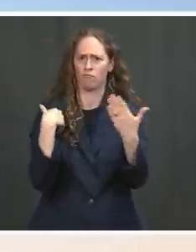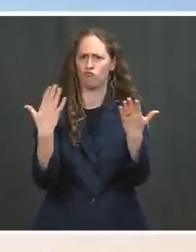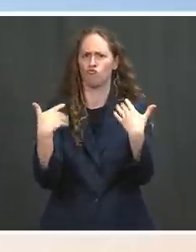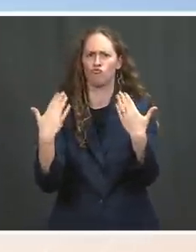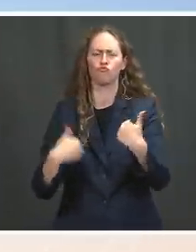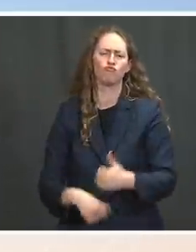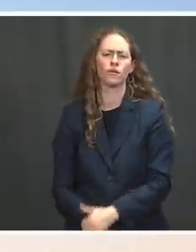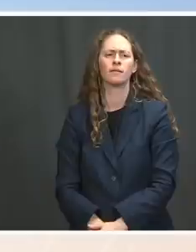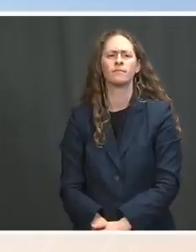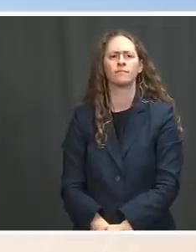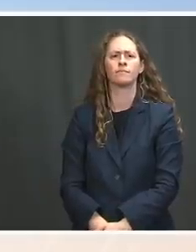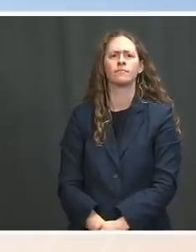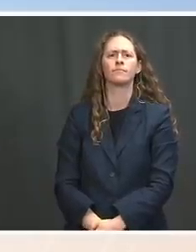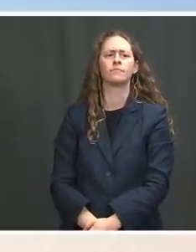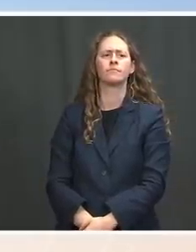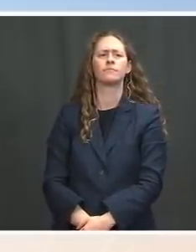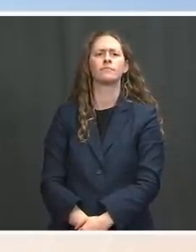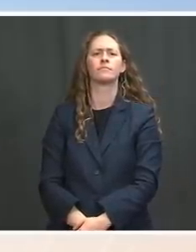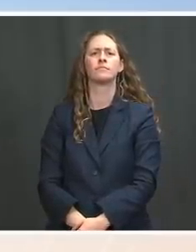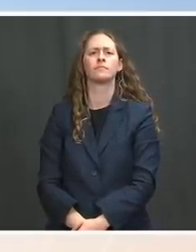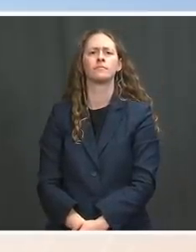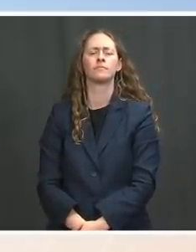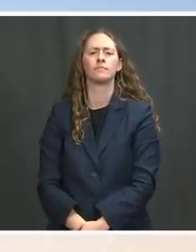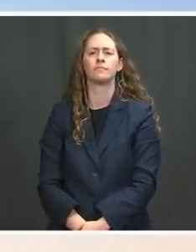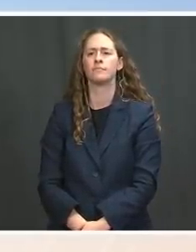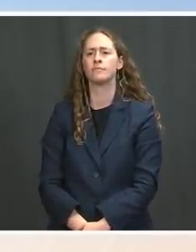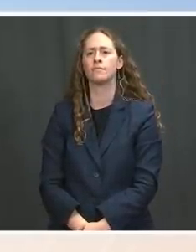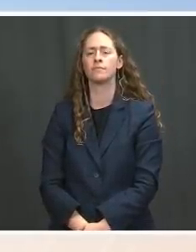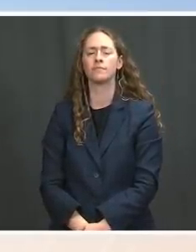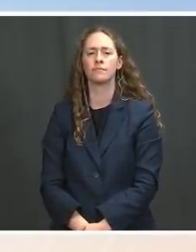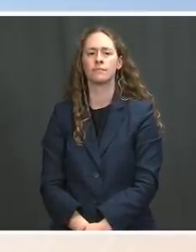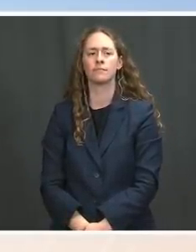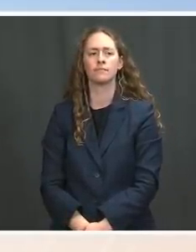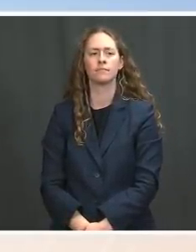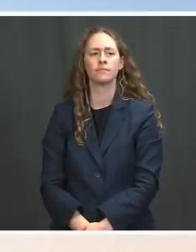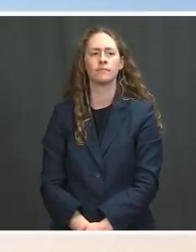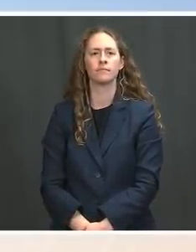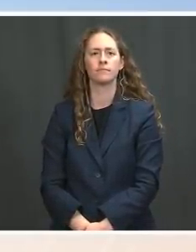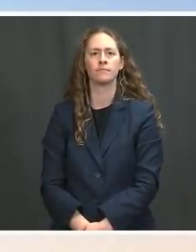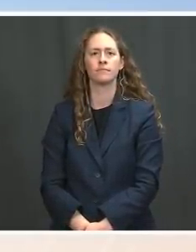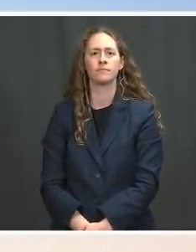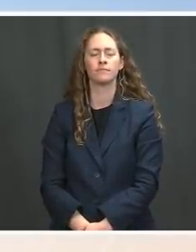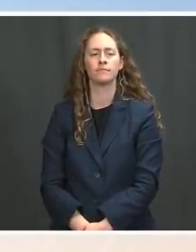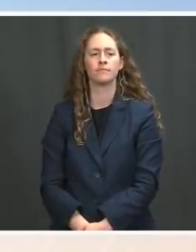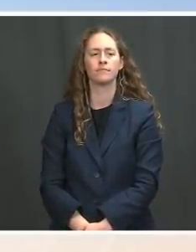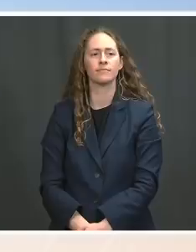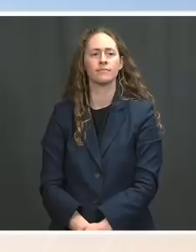Administrator Regan: Well, I will add that these waivers are working. We've seen, you know, an exceptional response from all of our states